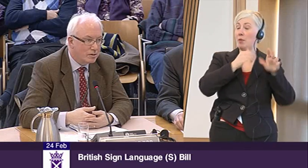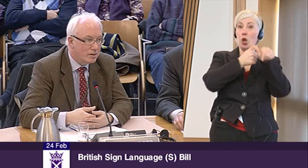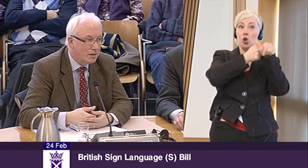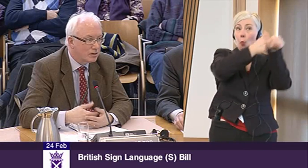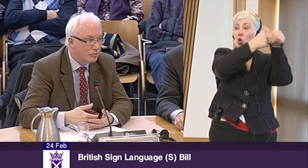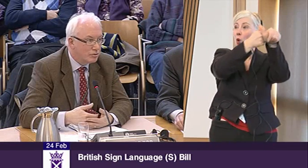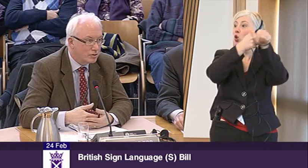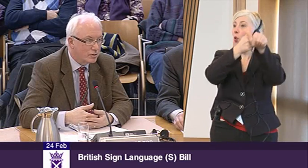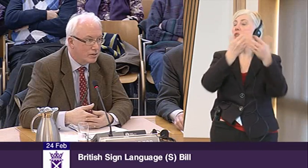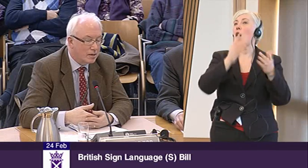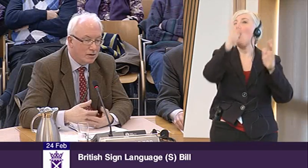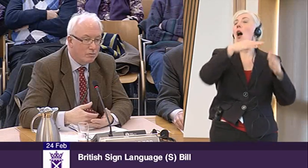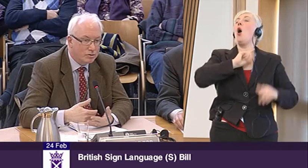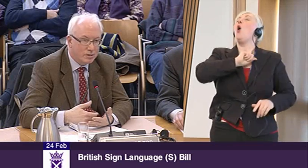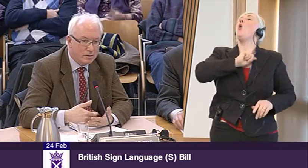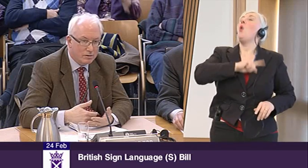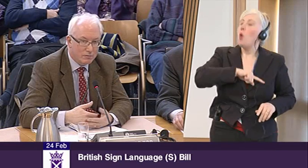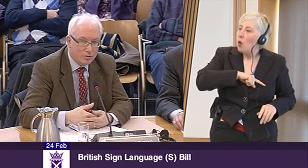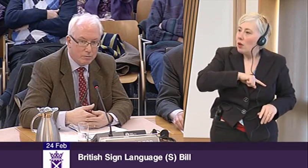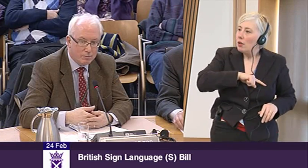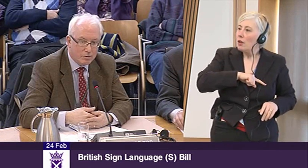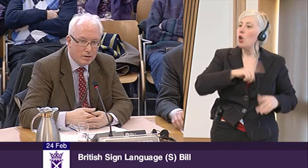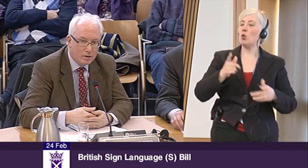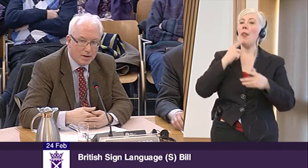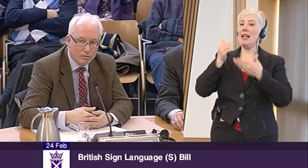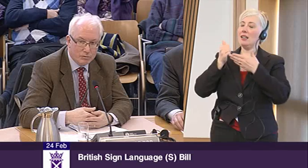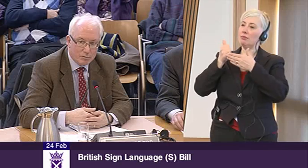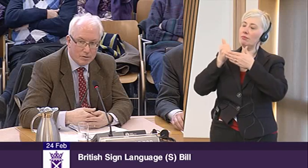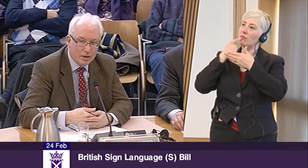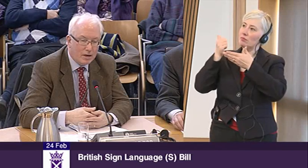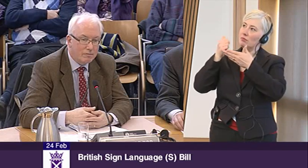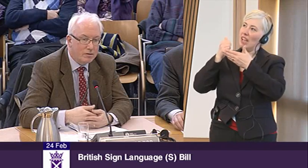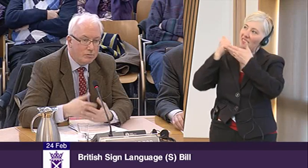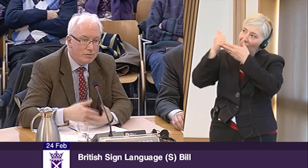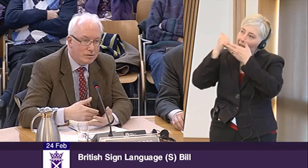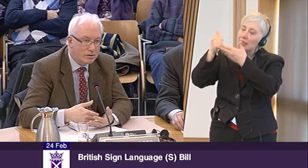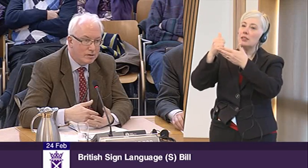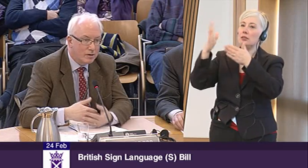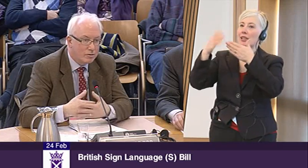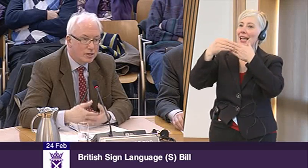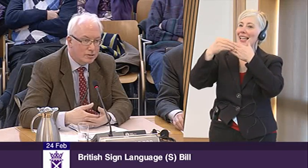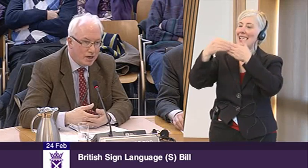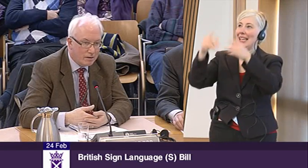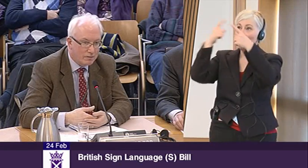A system of advice and guidance to public bodies is important in reducing some of the